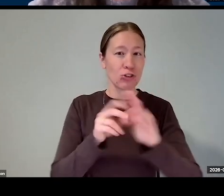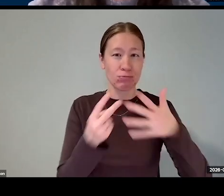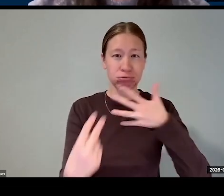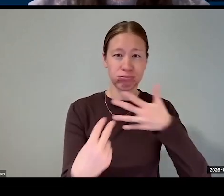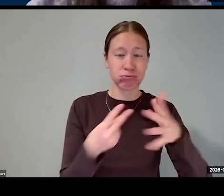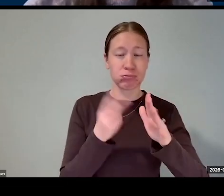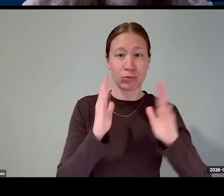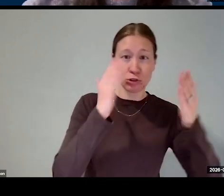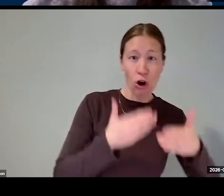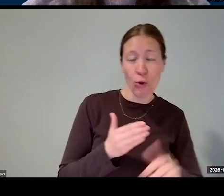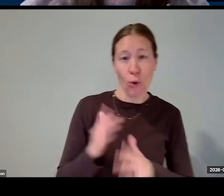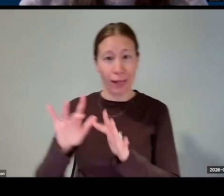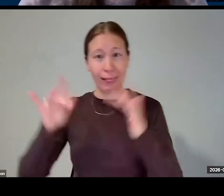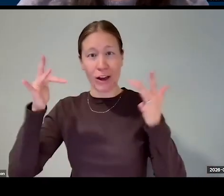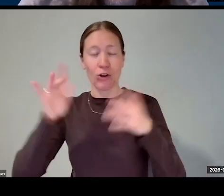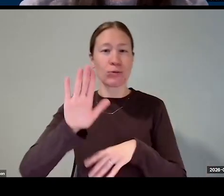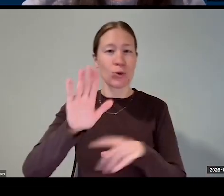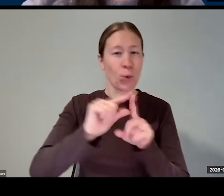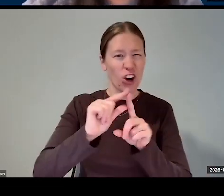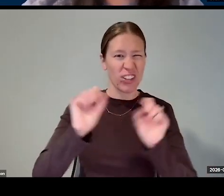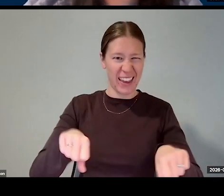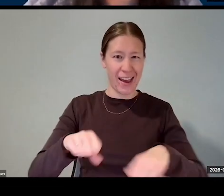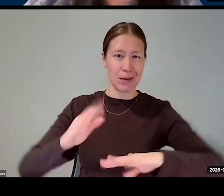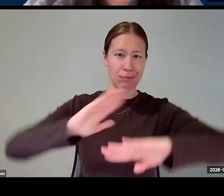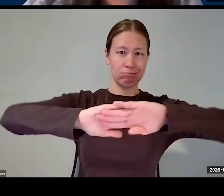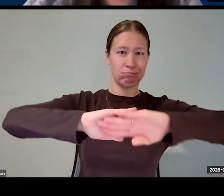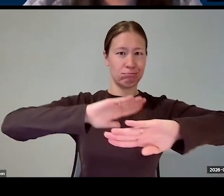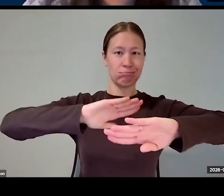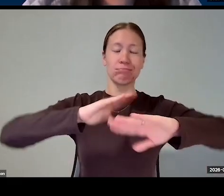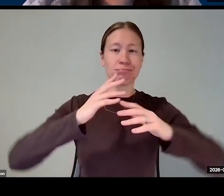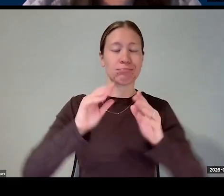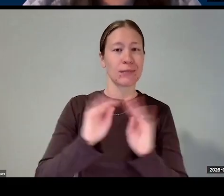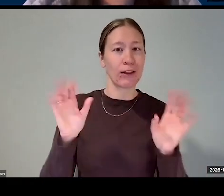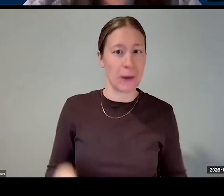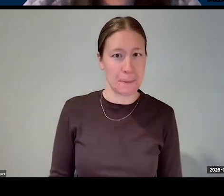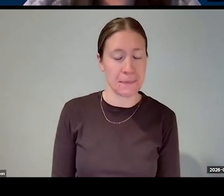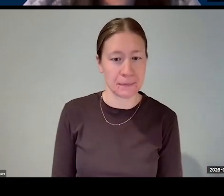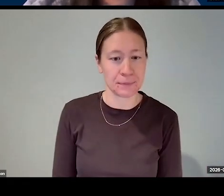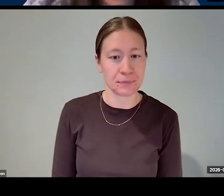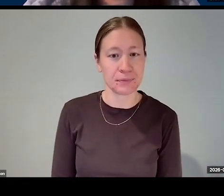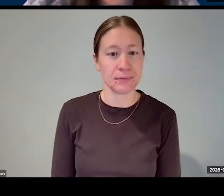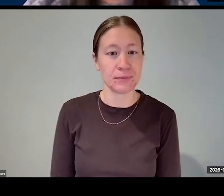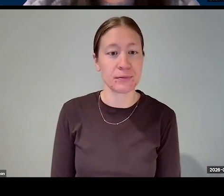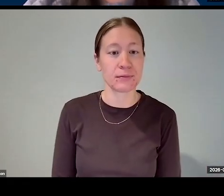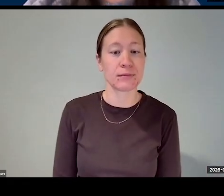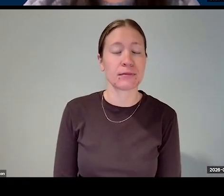or darker and the text is able to pop out against it. The other practice to consider with color is